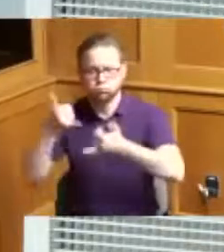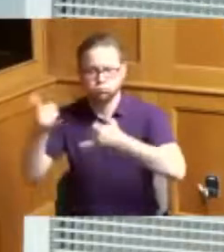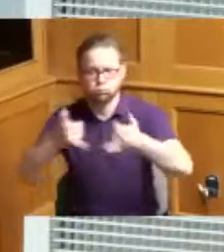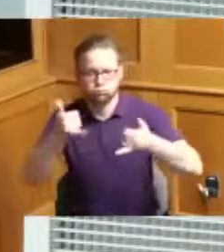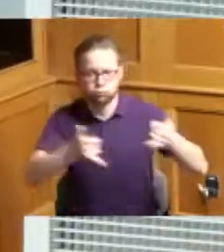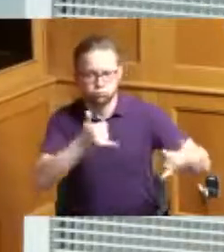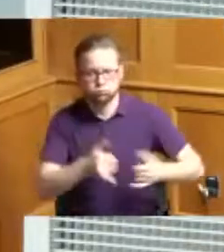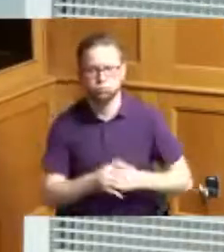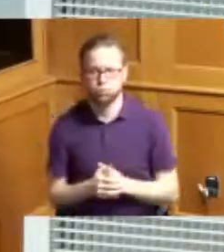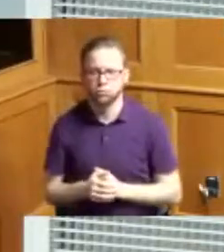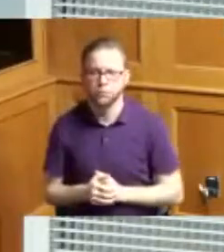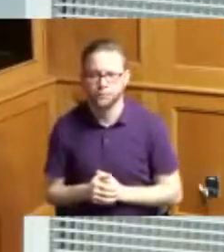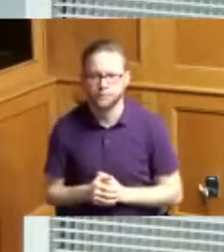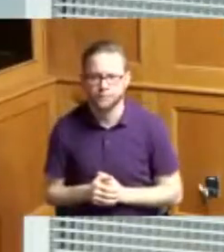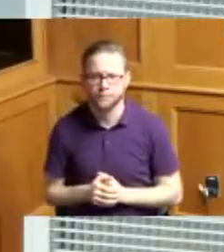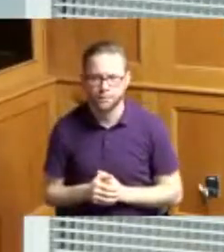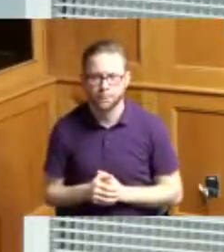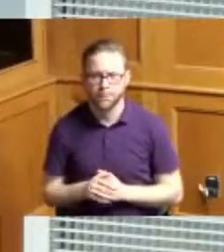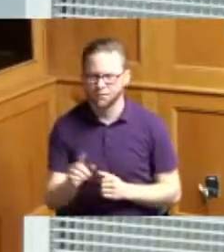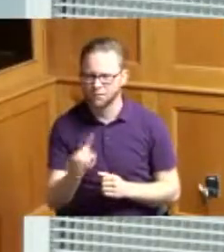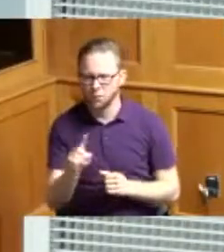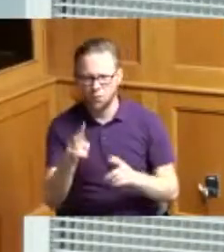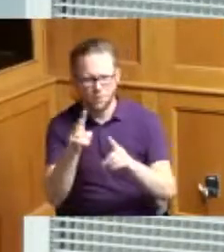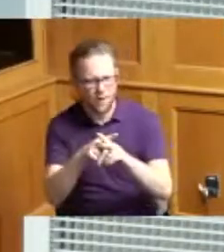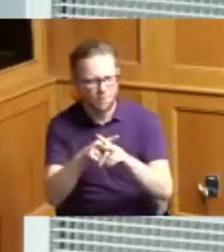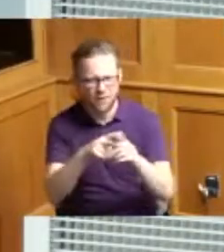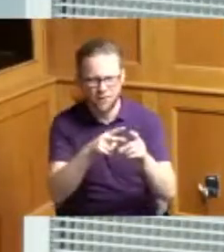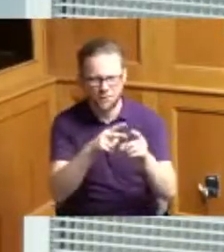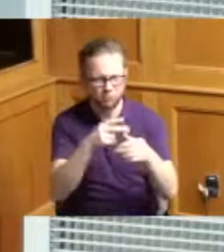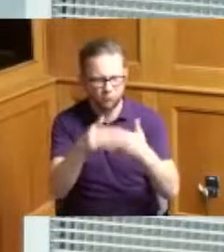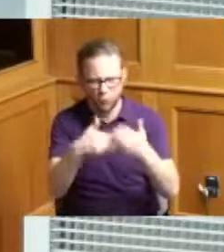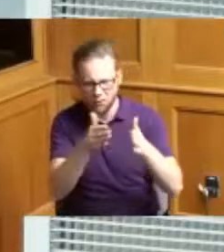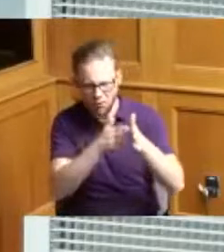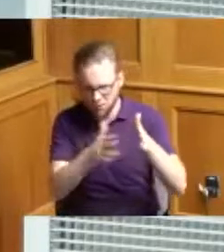in the backlog is where the applications sit the status that they're in and the